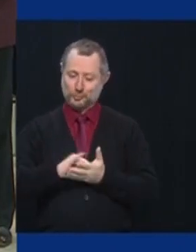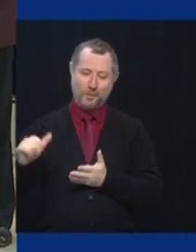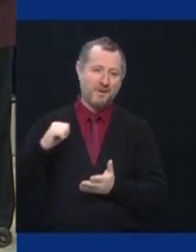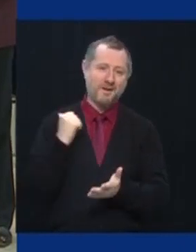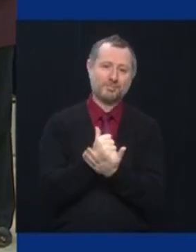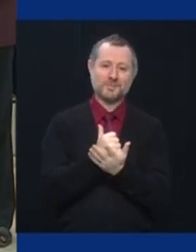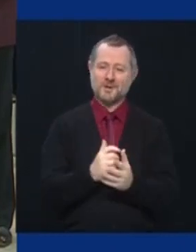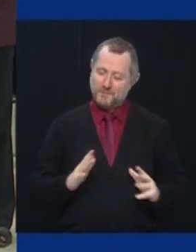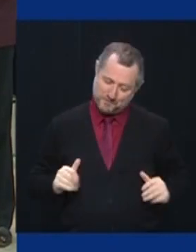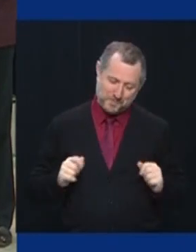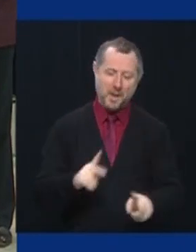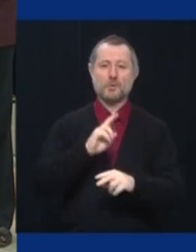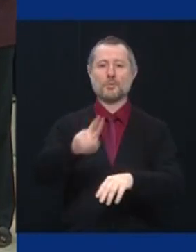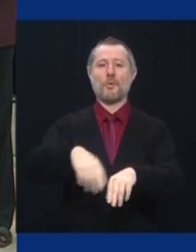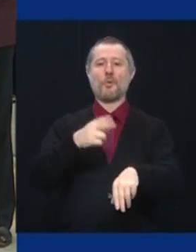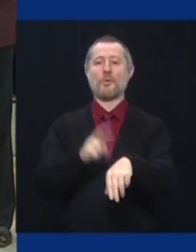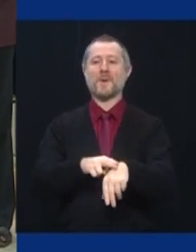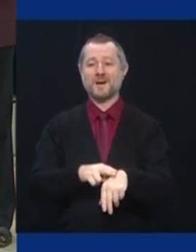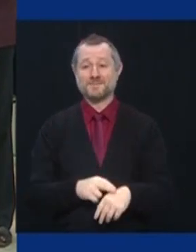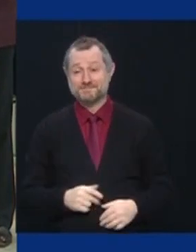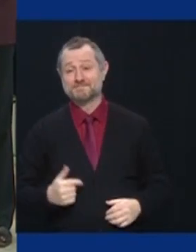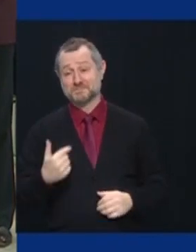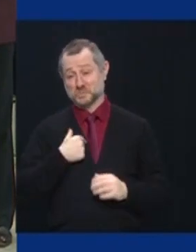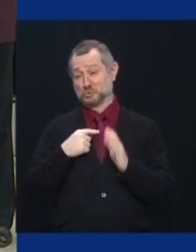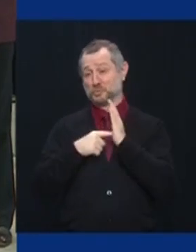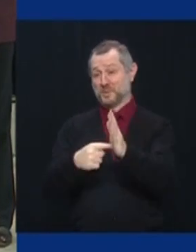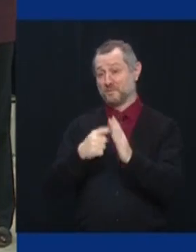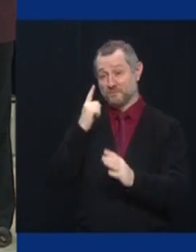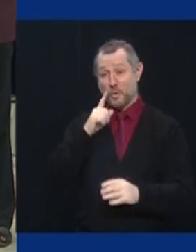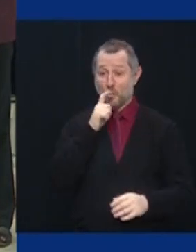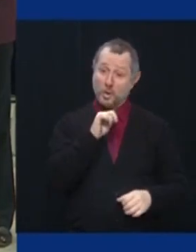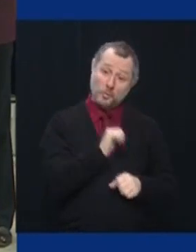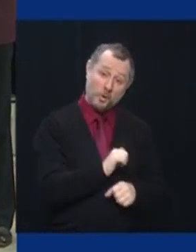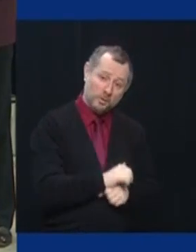IS WHAT WE NEED TO GO FORWARD. THIS IS WHAT'S GOING TO GET